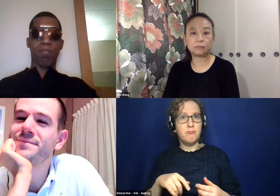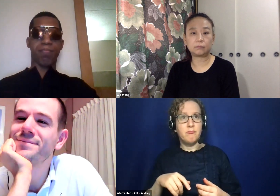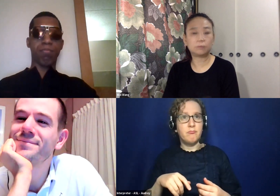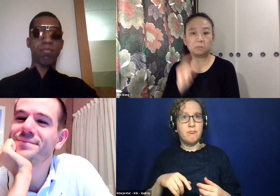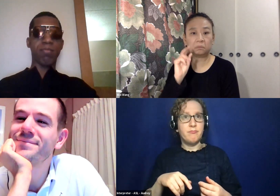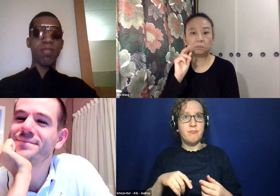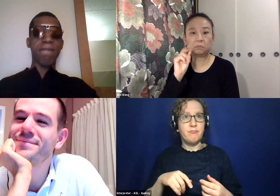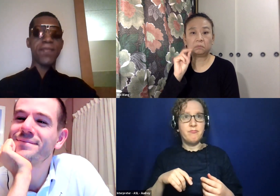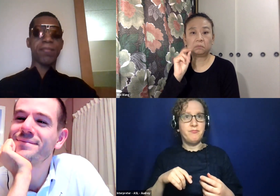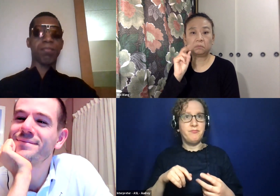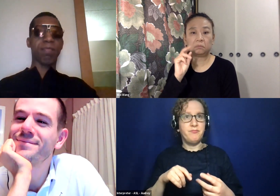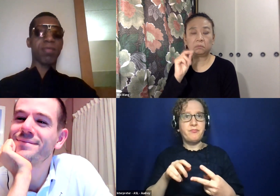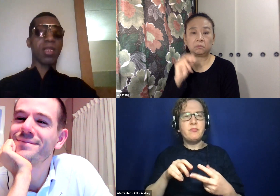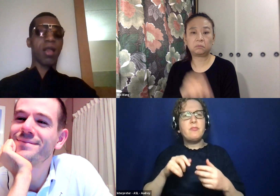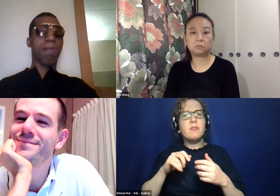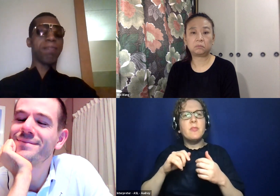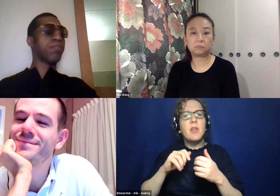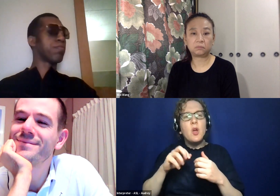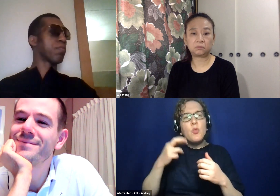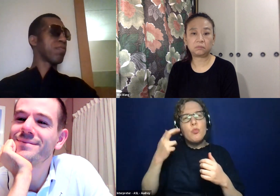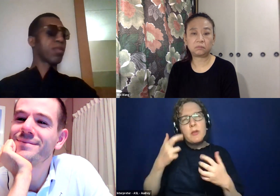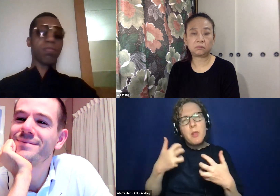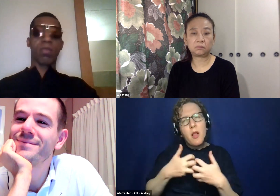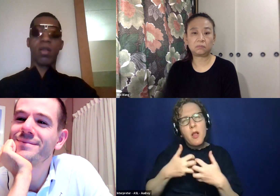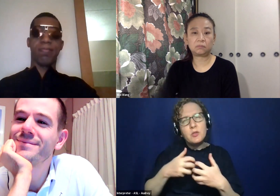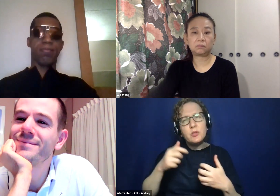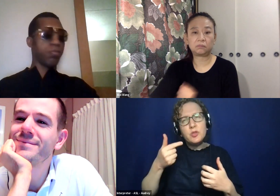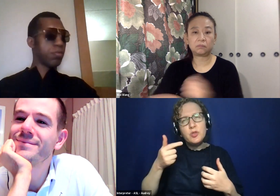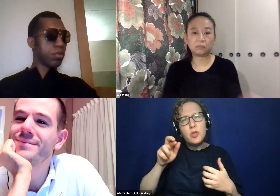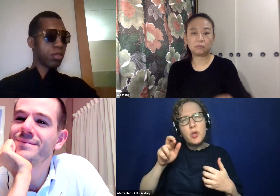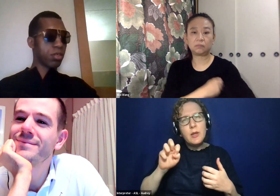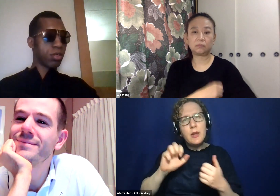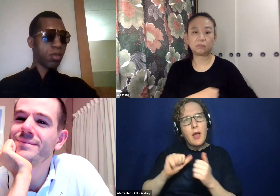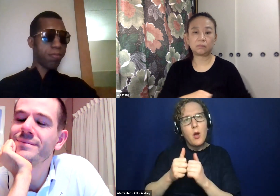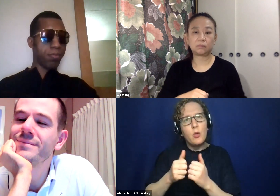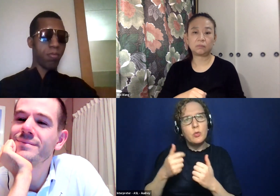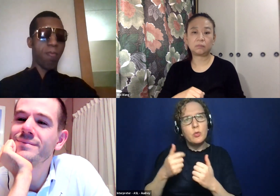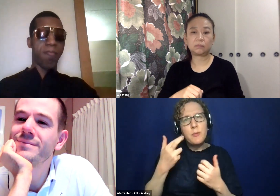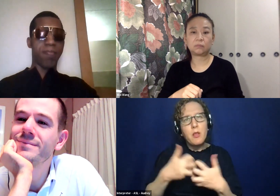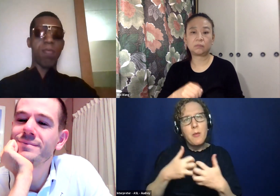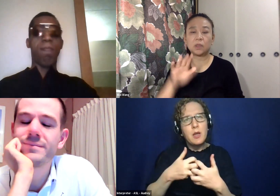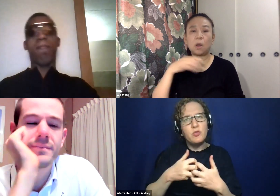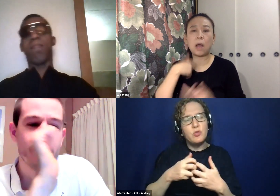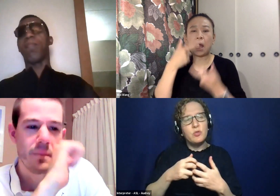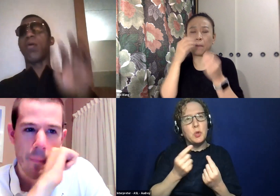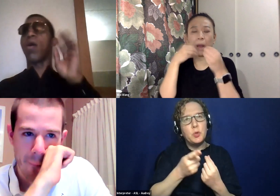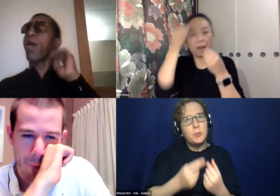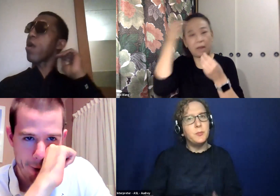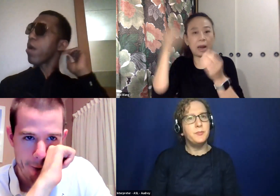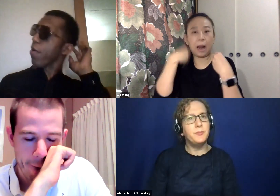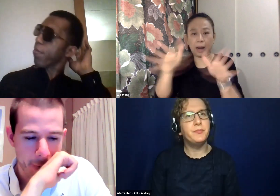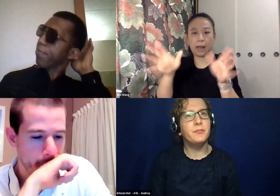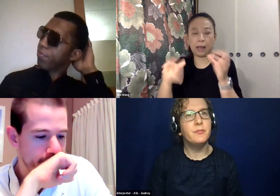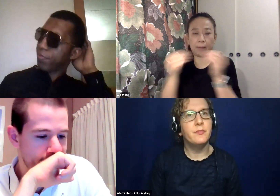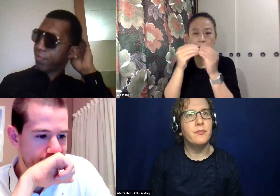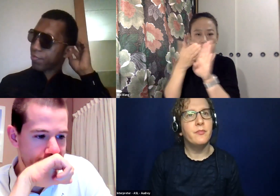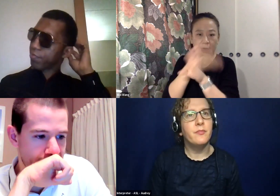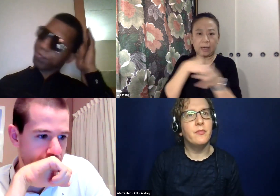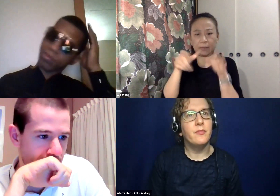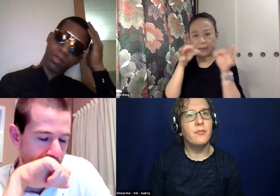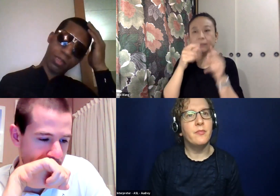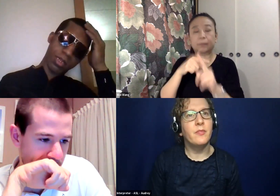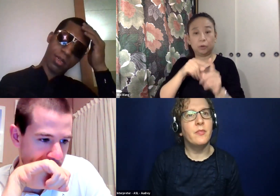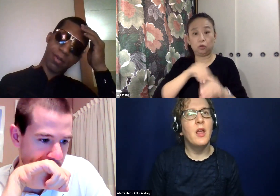getting reasonable accommodations for that? >> WEI WANG: